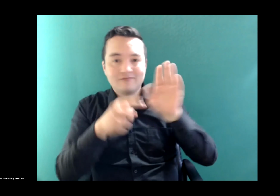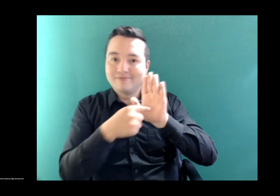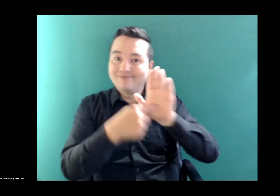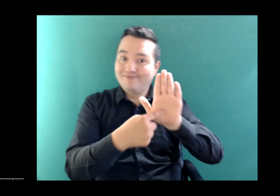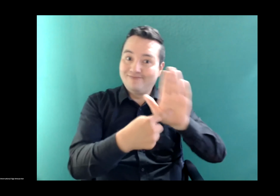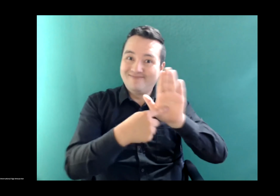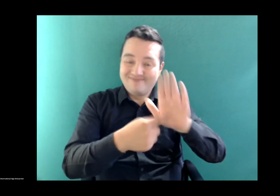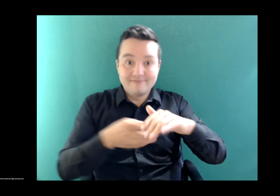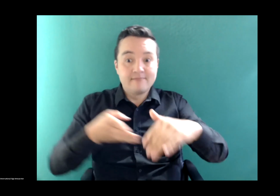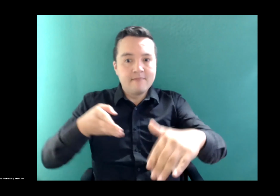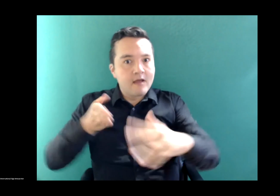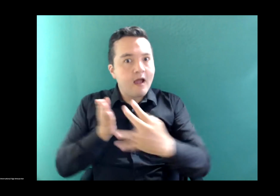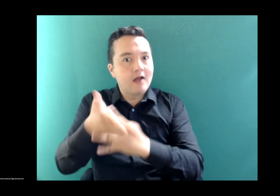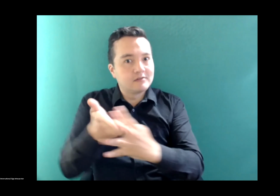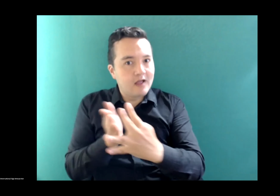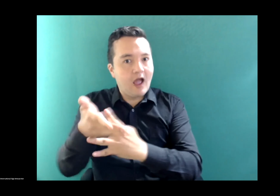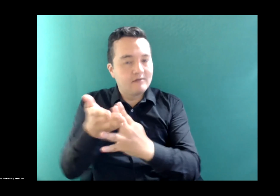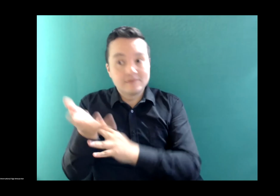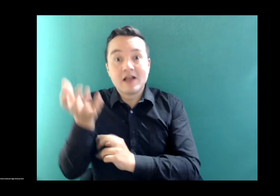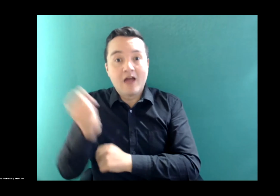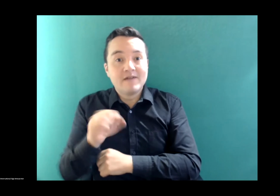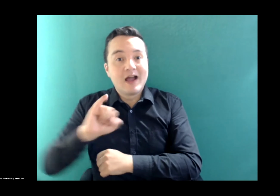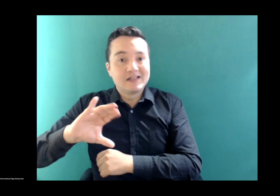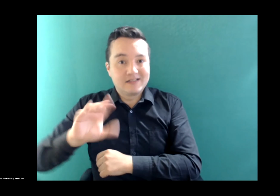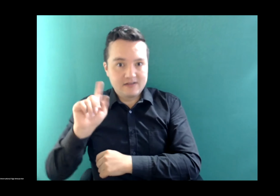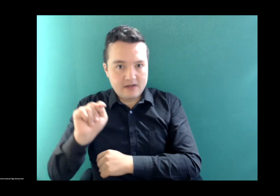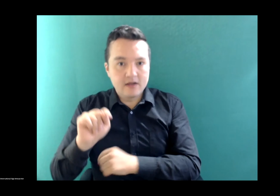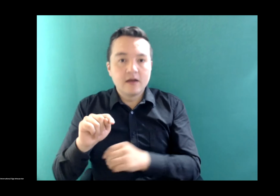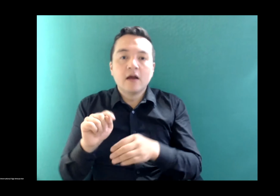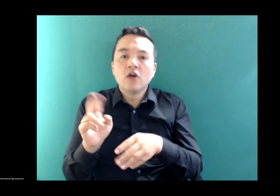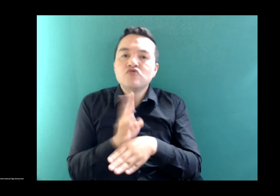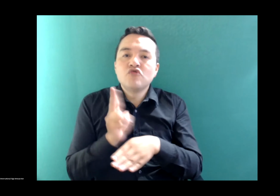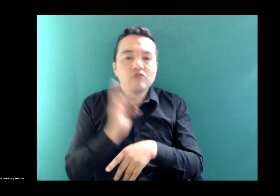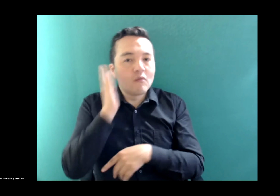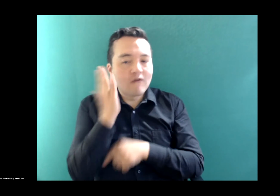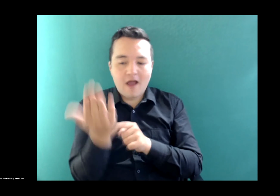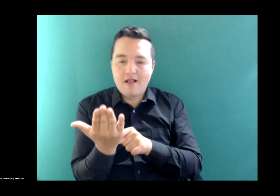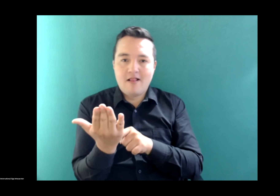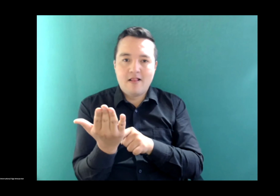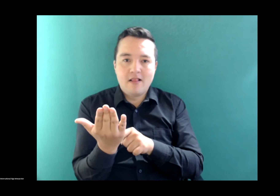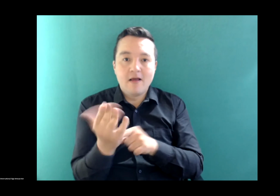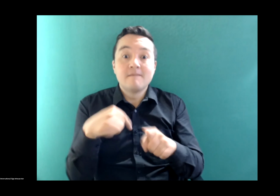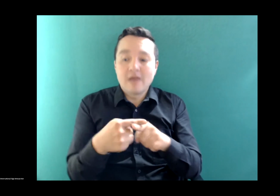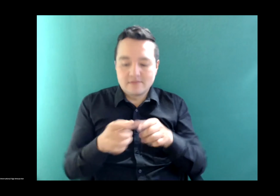For example we did the first accessible movie theaters presentations.